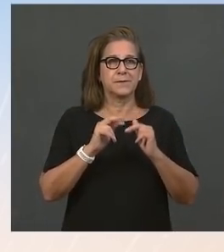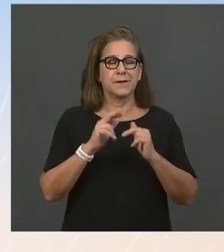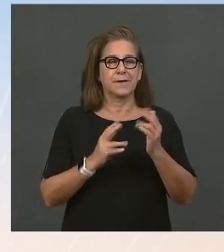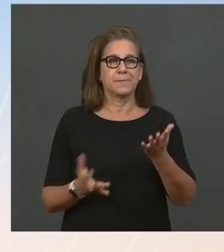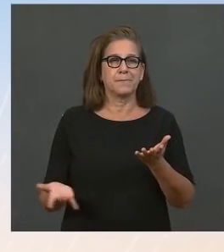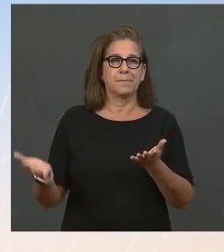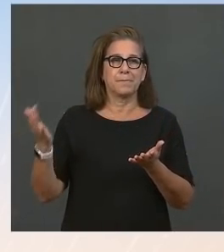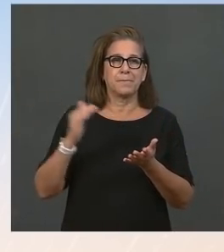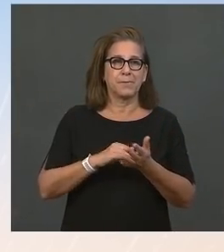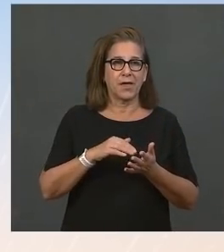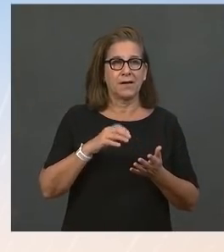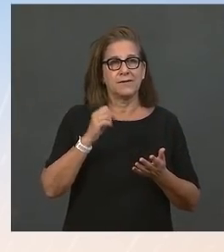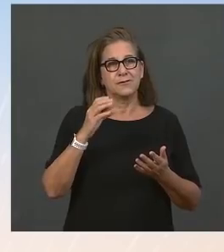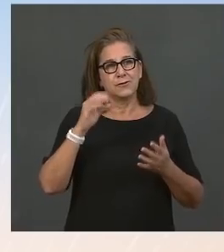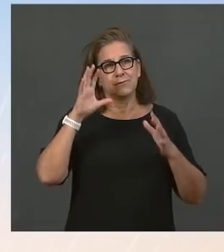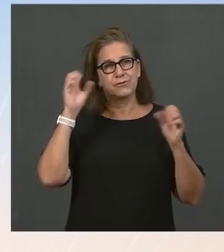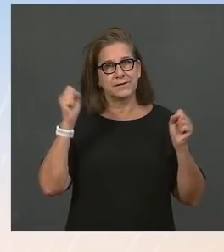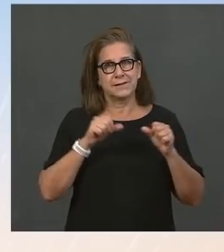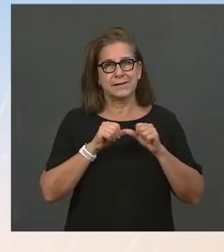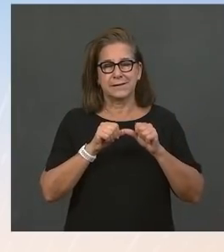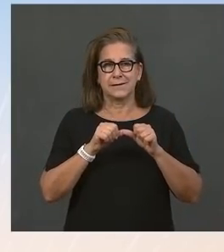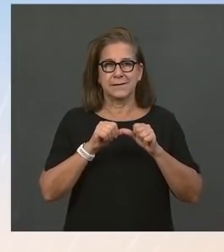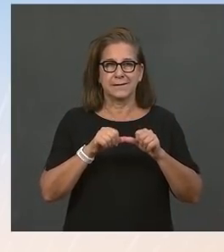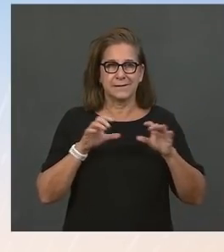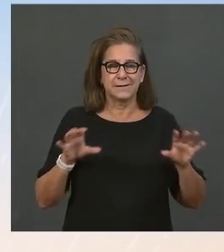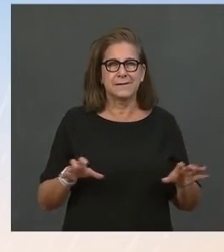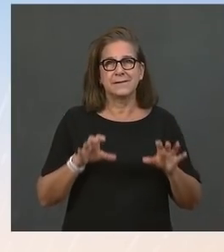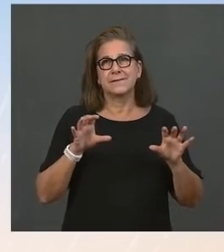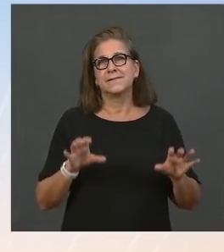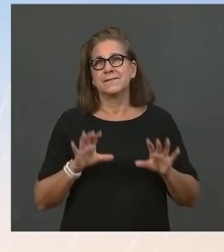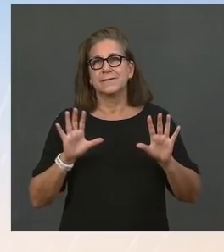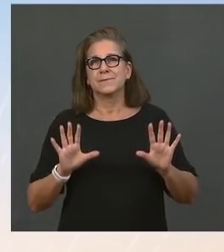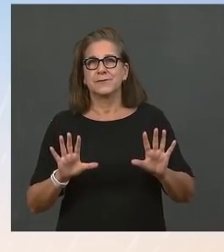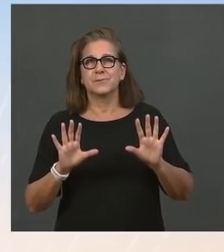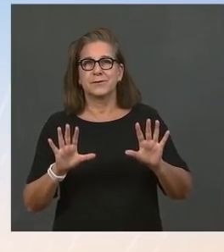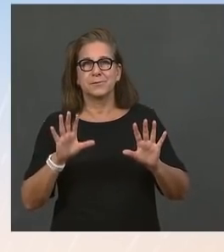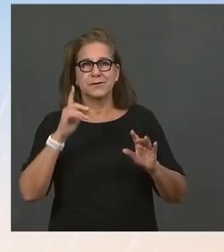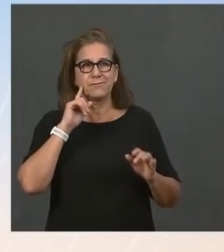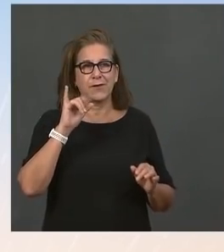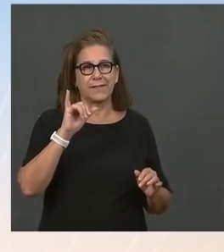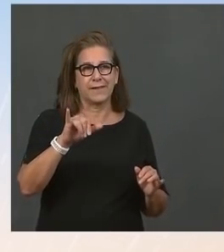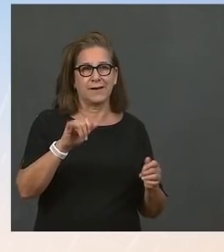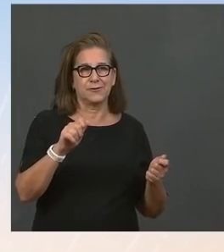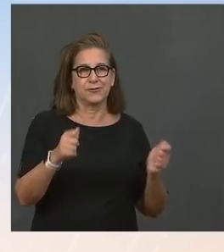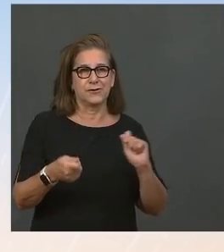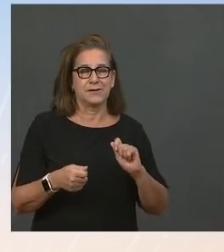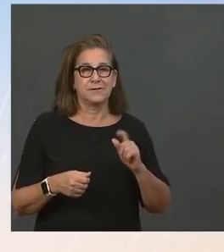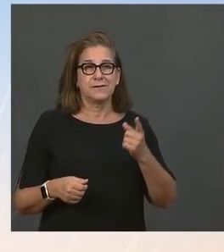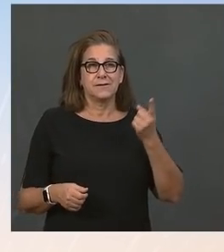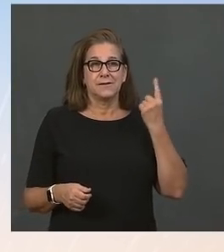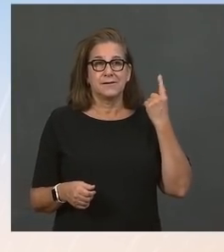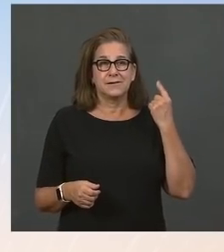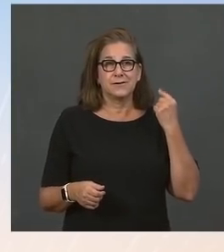But I think there's no question that, a year ago, when we were locked in our homes; when 1 -- only 1 percent of people were vaccinated;